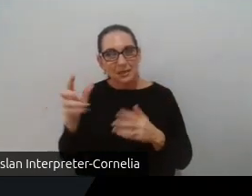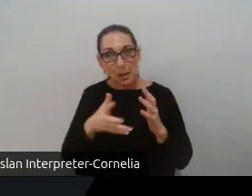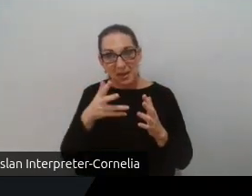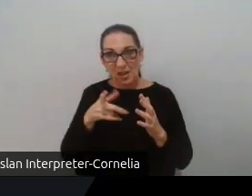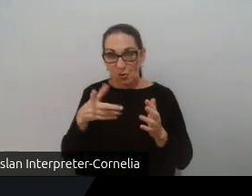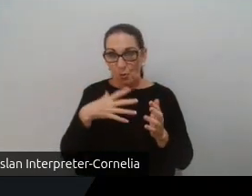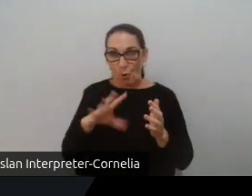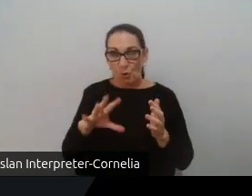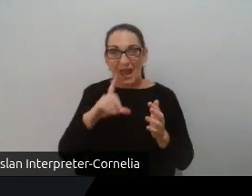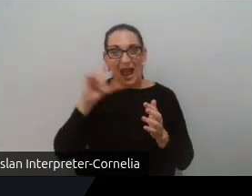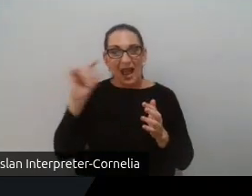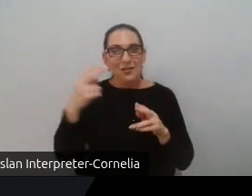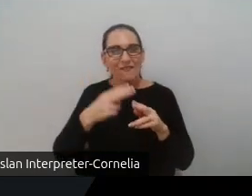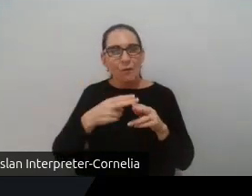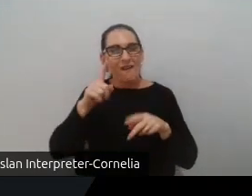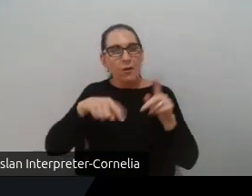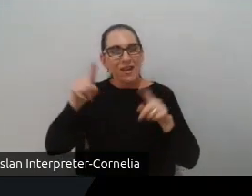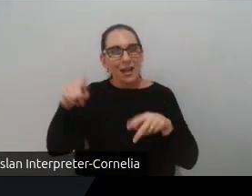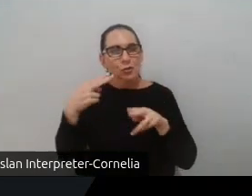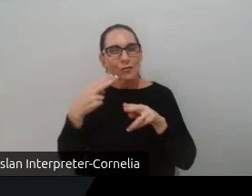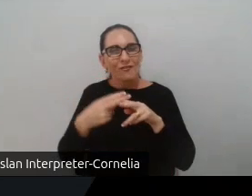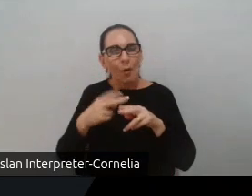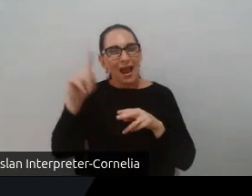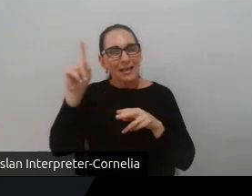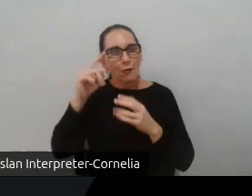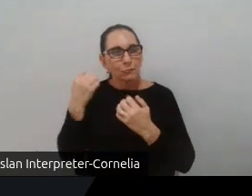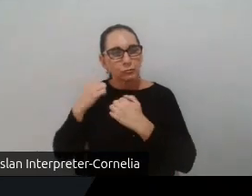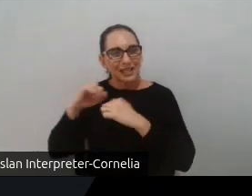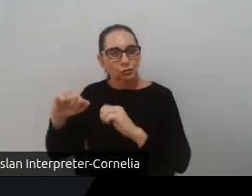the current protection order against my ex-partner. So, just set out very clearly